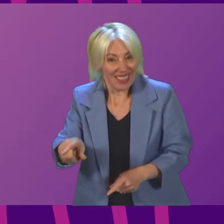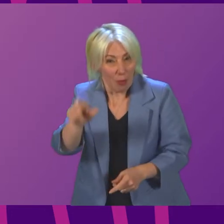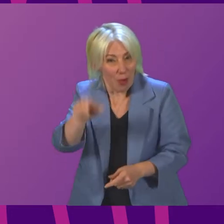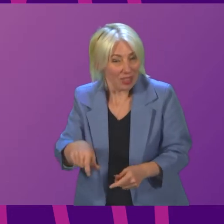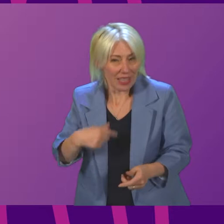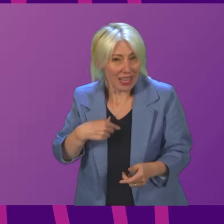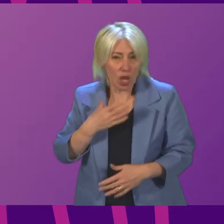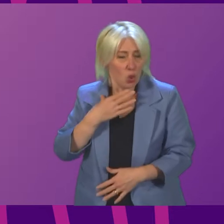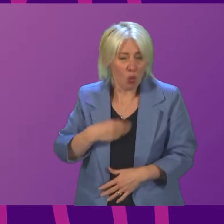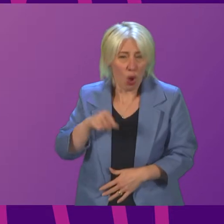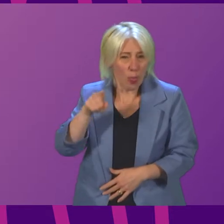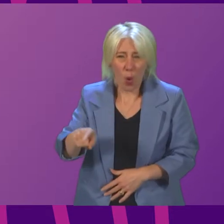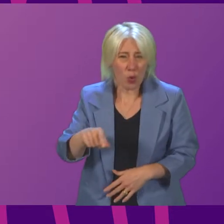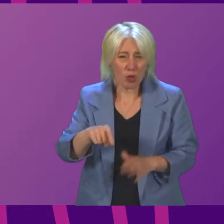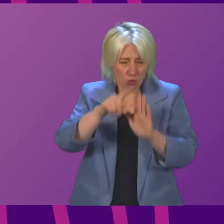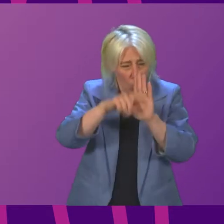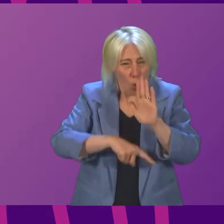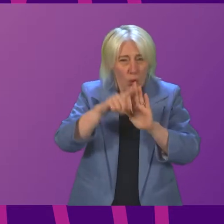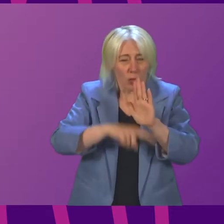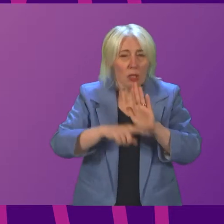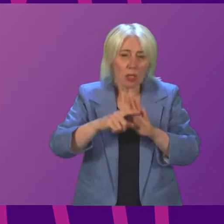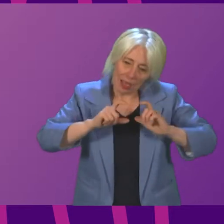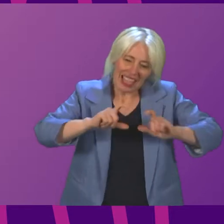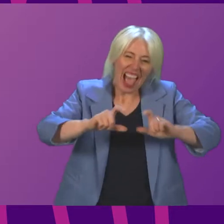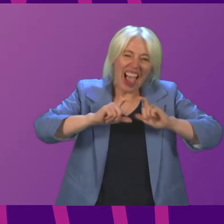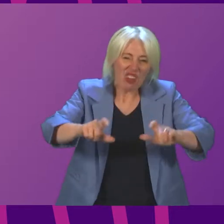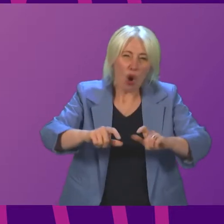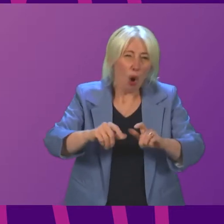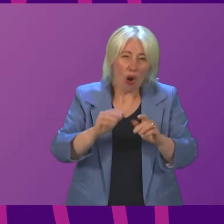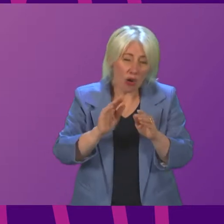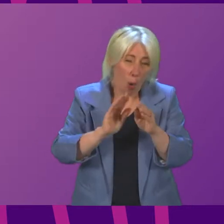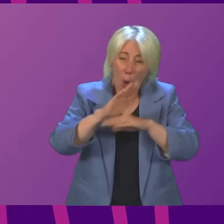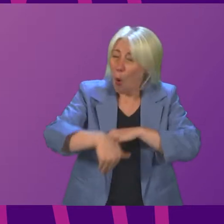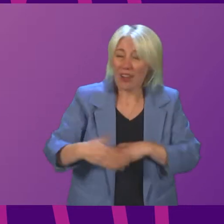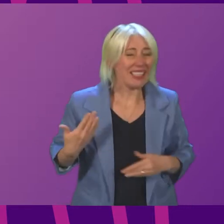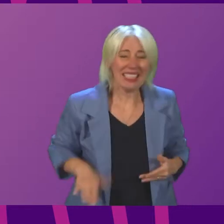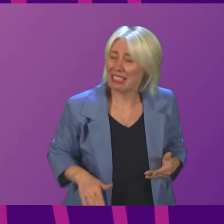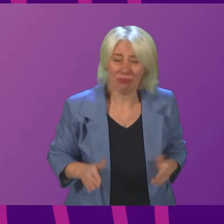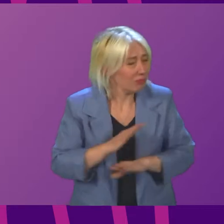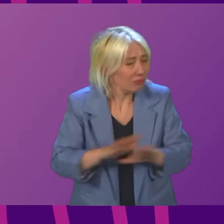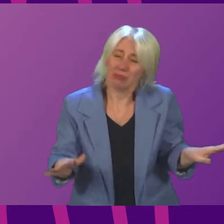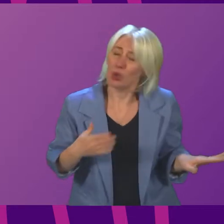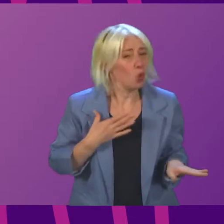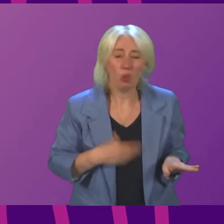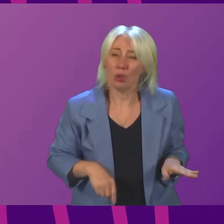those baseline mitigations to be in place for a second longer than they have to be.